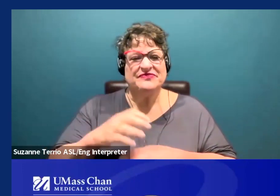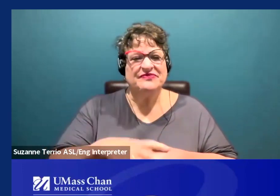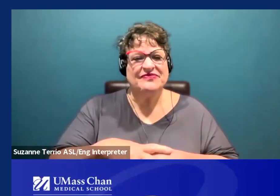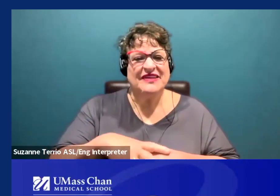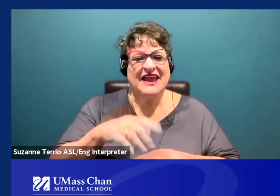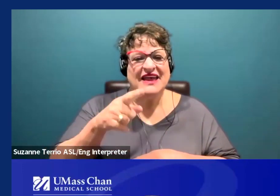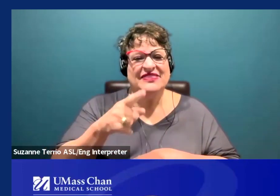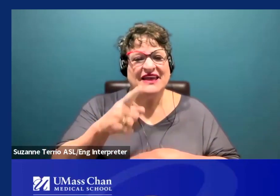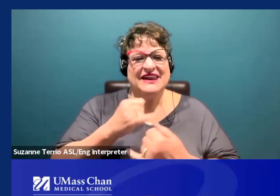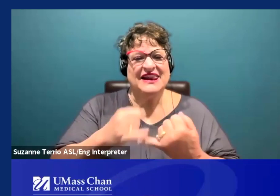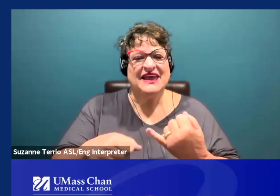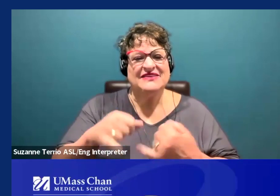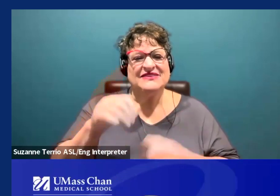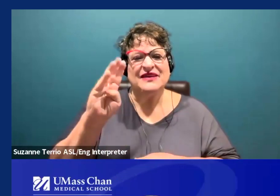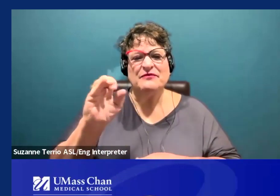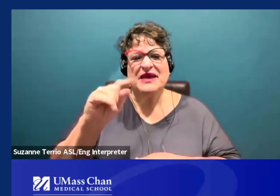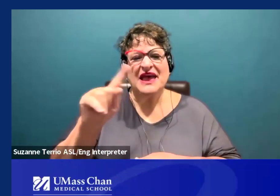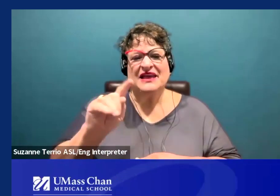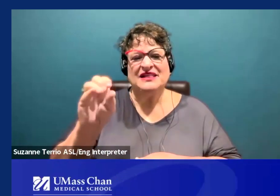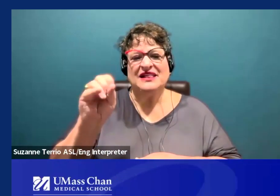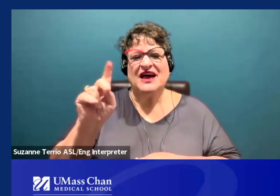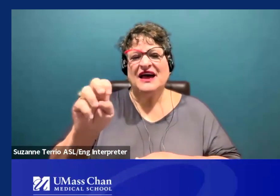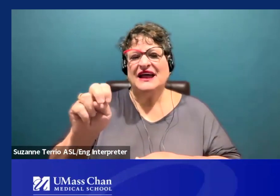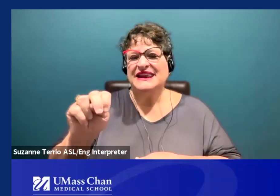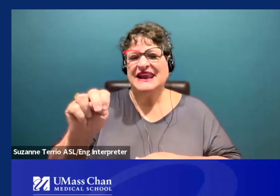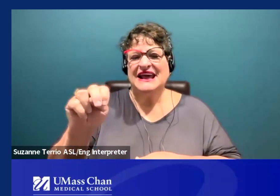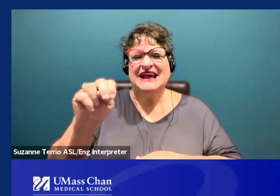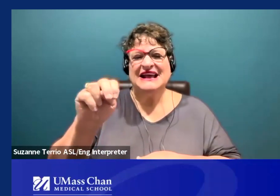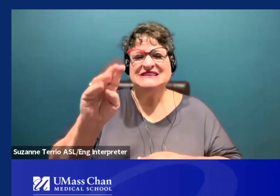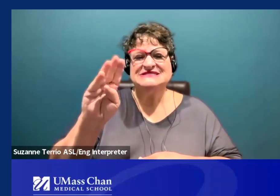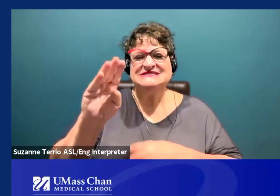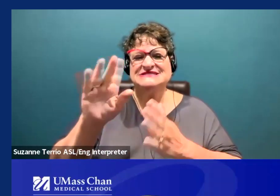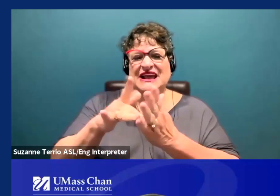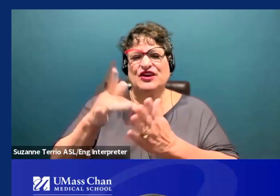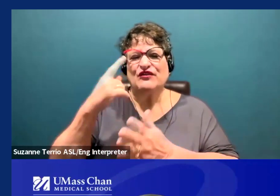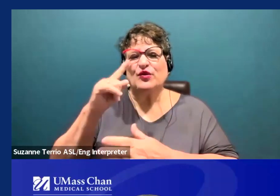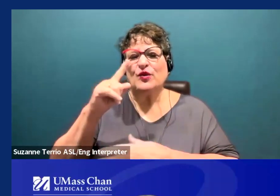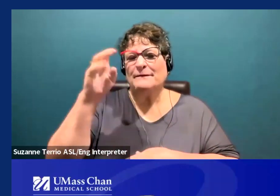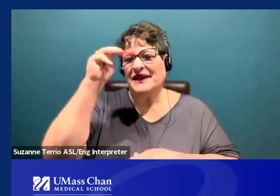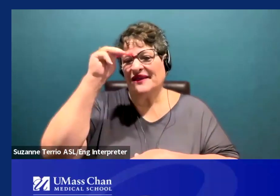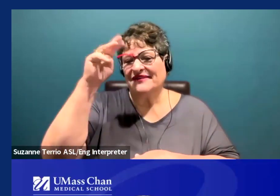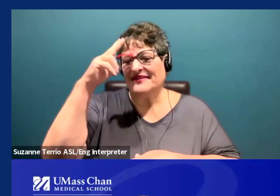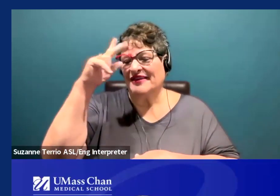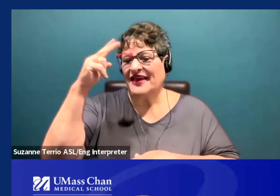which as the title says, focuses primarily on mental health issues.